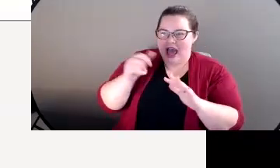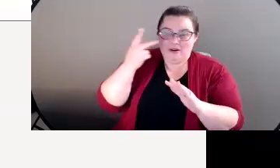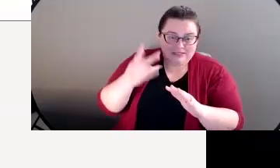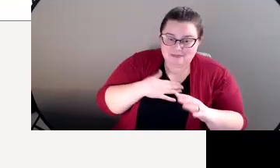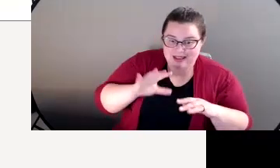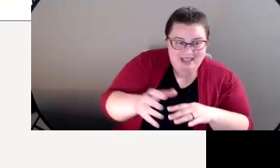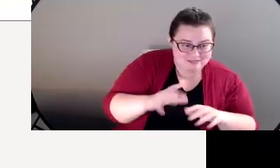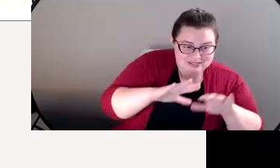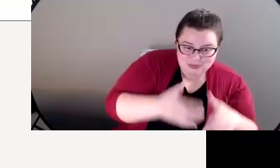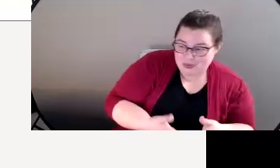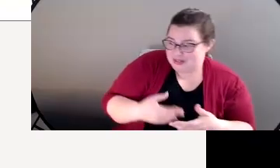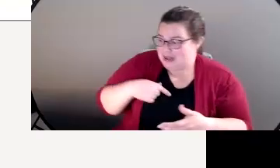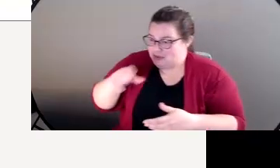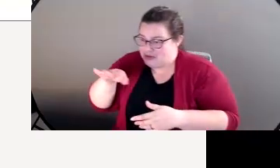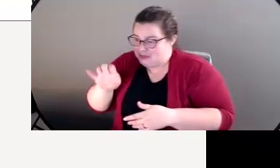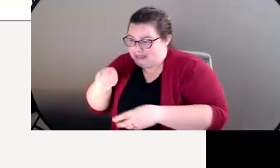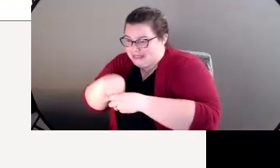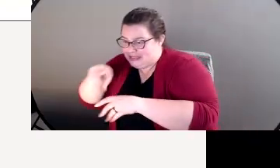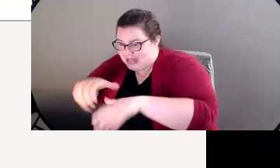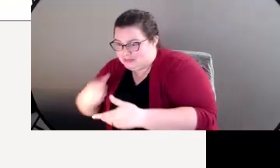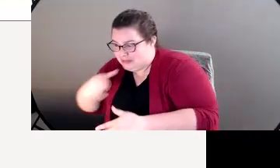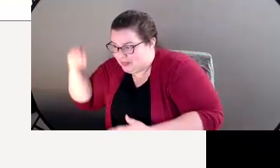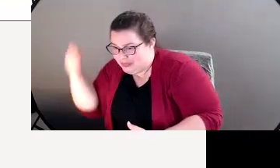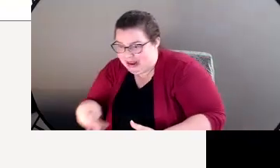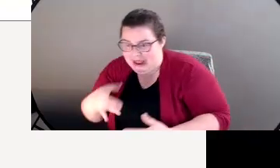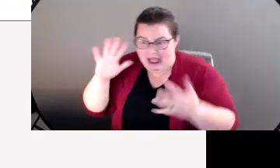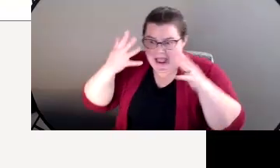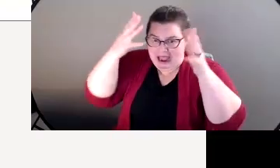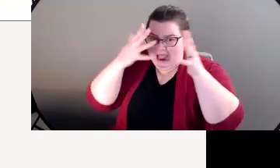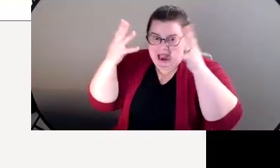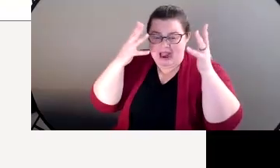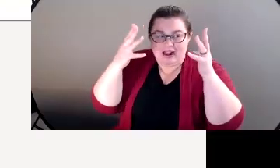And when I check for them, I'm like, oh, your instructor hasn't published it yet.